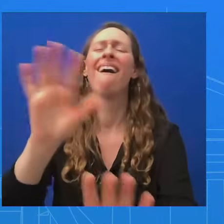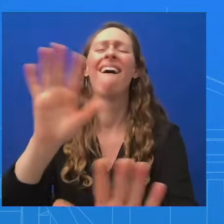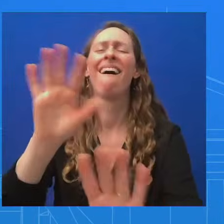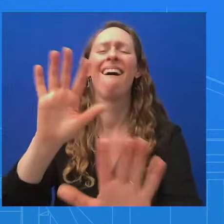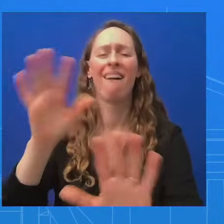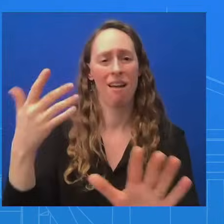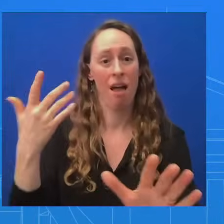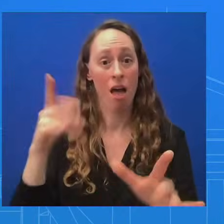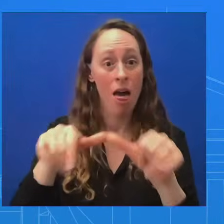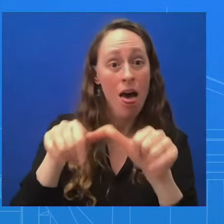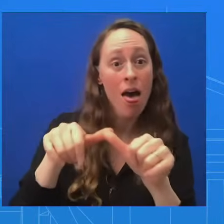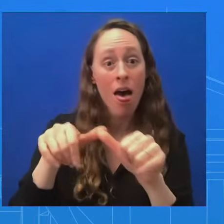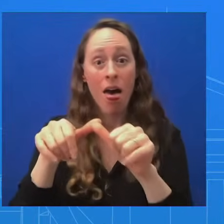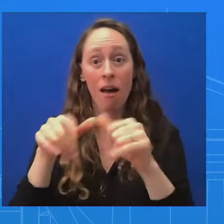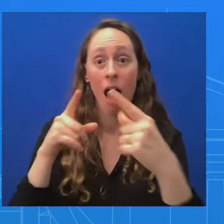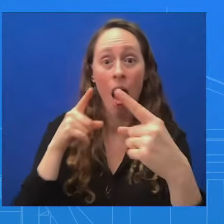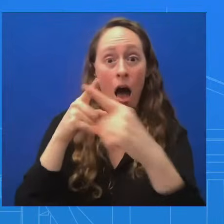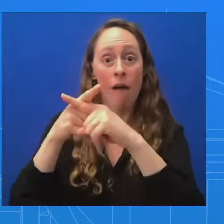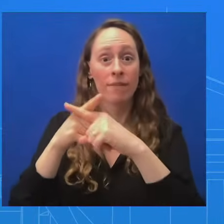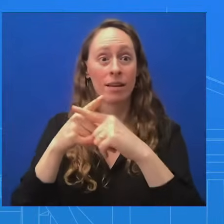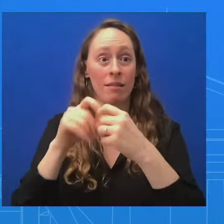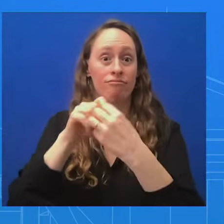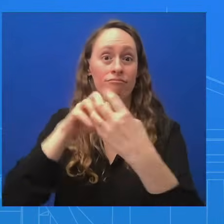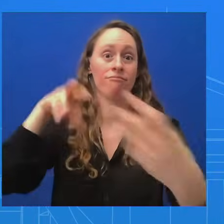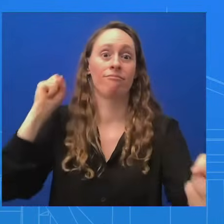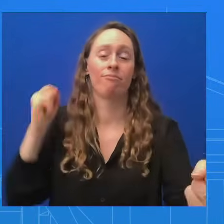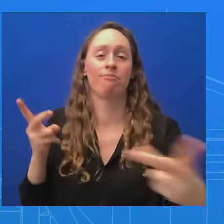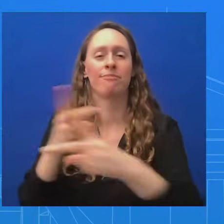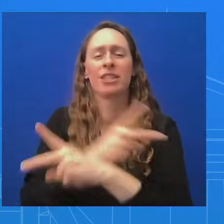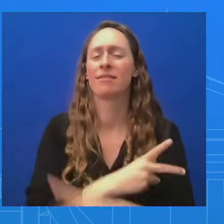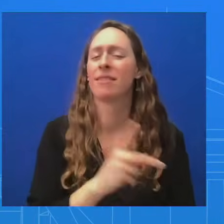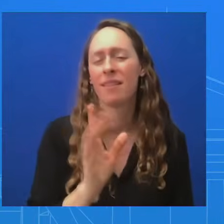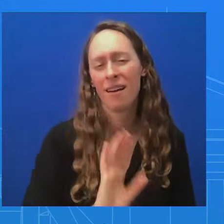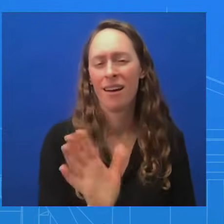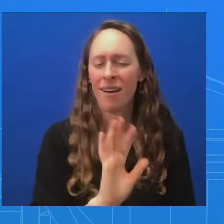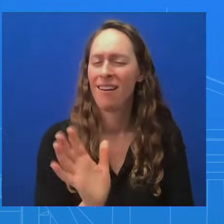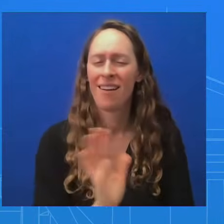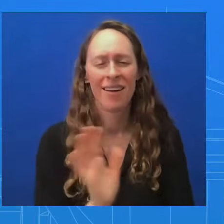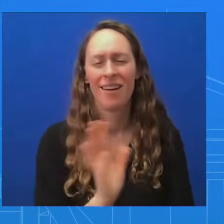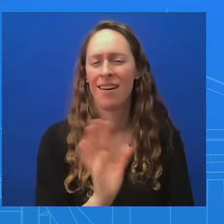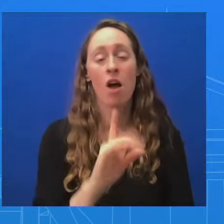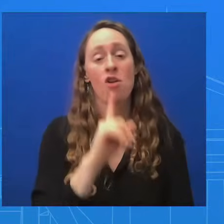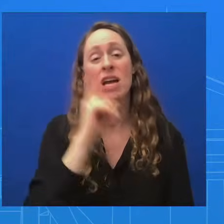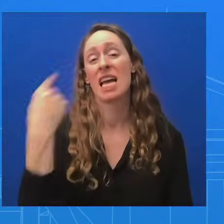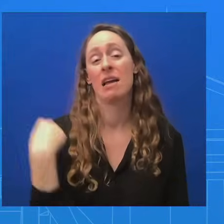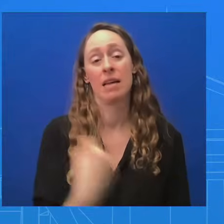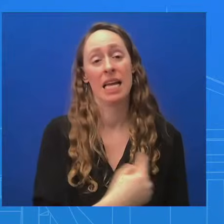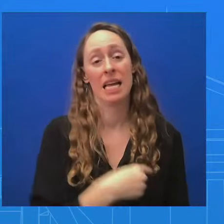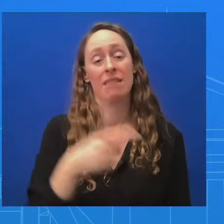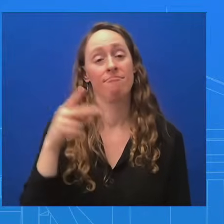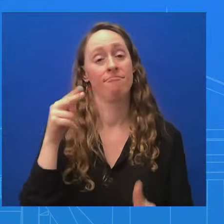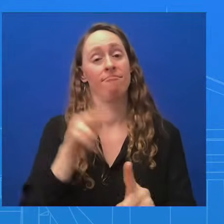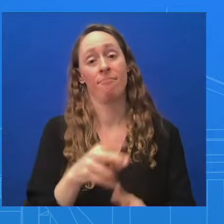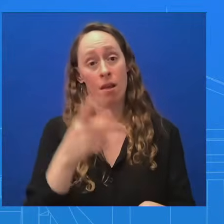The -- the best outcome would be for these reckless attacks by the Houthis to stop today. Ms. Jean-Pierre: All right -- Mr. Kirby: But we have the capability we need. Ms. Jean-Pierre: Sorry. Sorry. Mr. Kirby: Sorry, sorry. Sorry, I did it again.